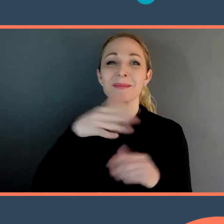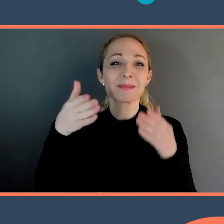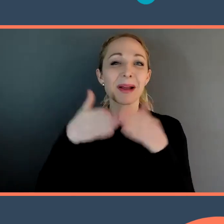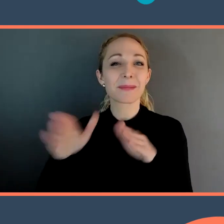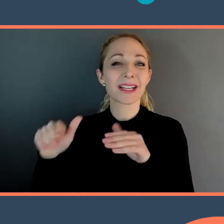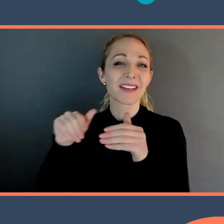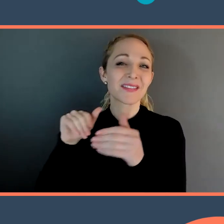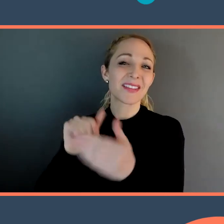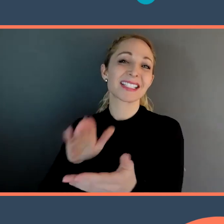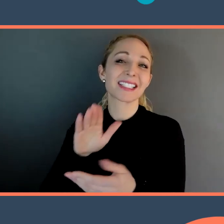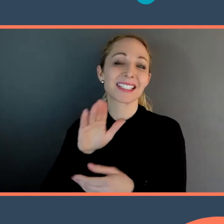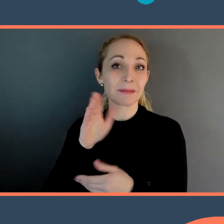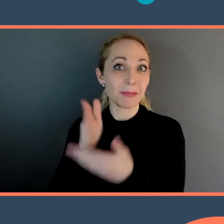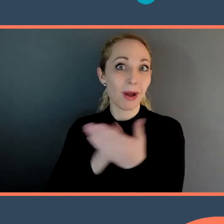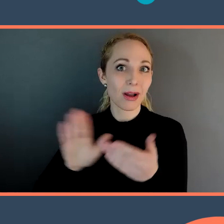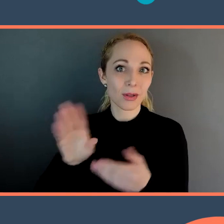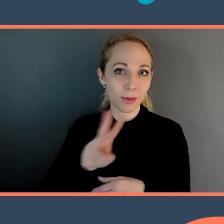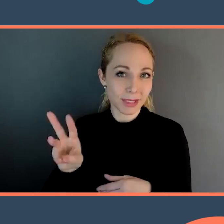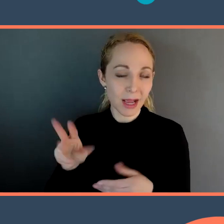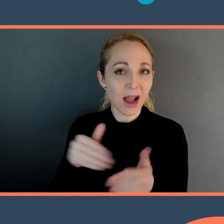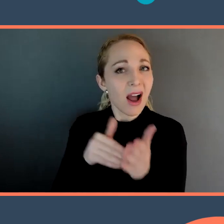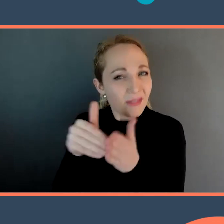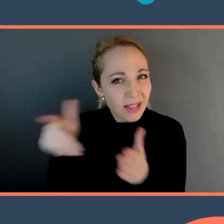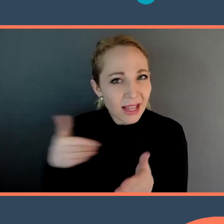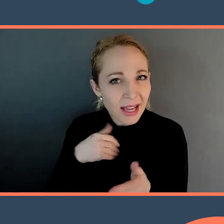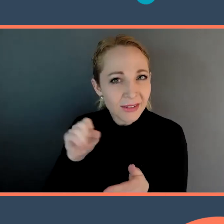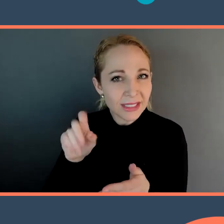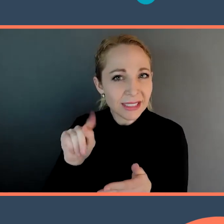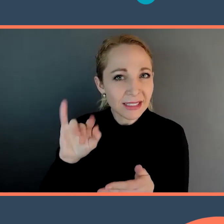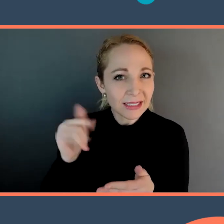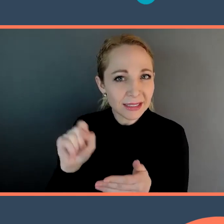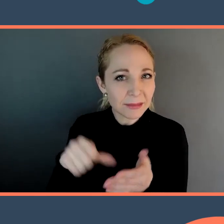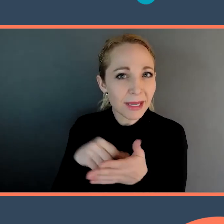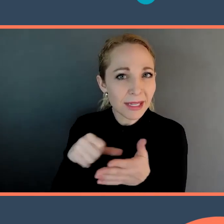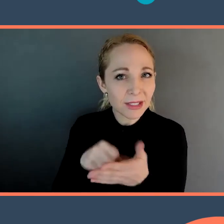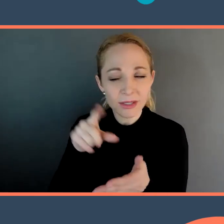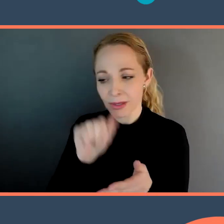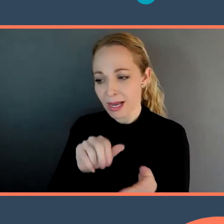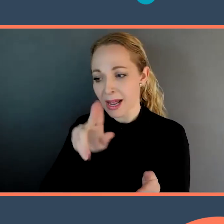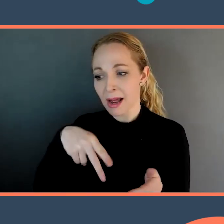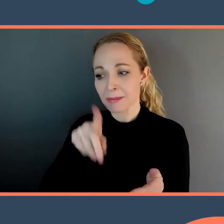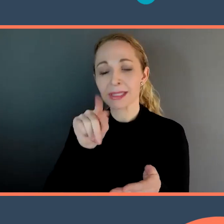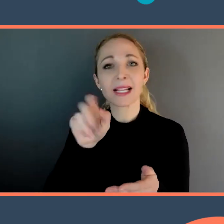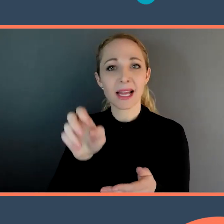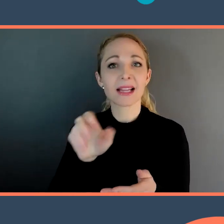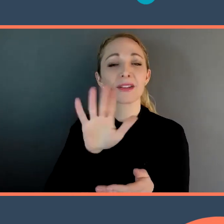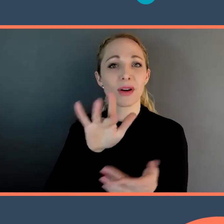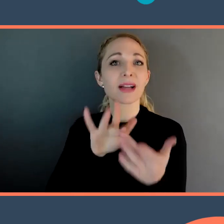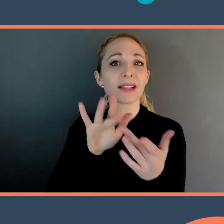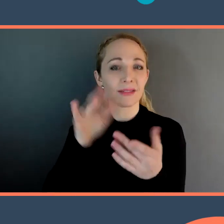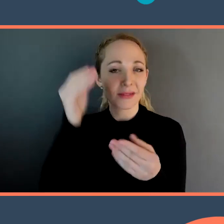THERE IS OFTEN A SETTINGS PAGE TO UPDATE YOUR CONTACT